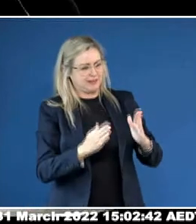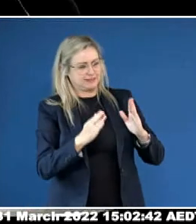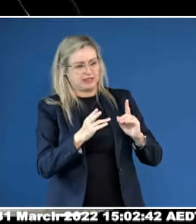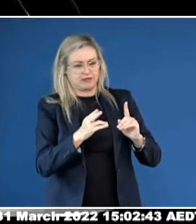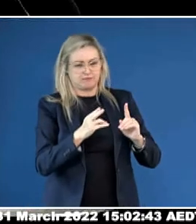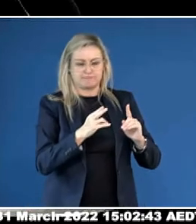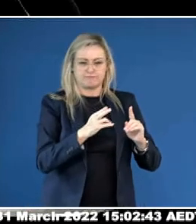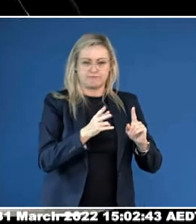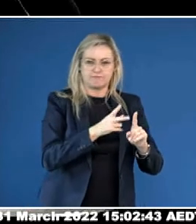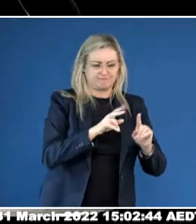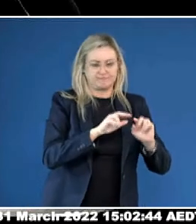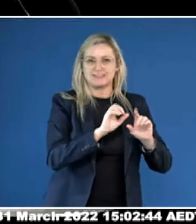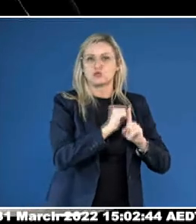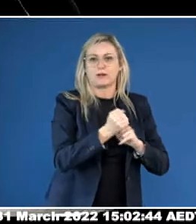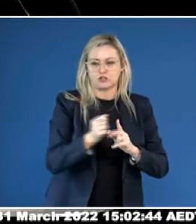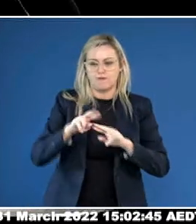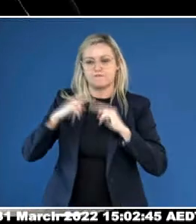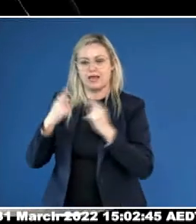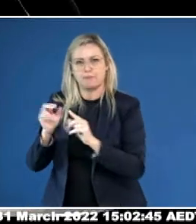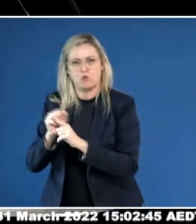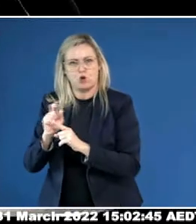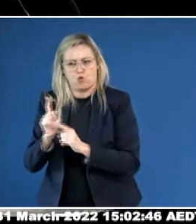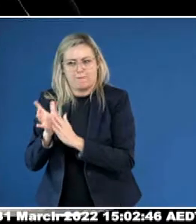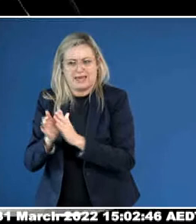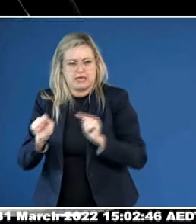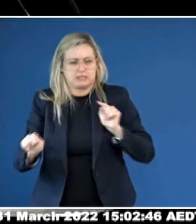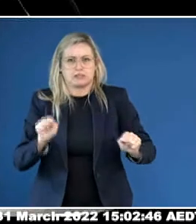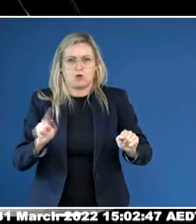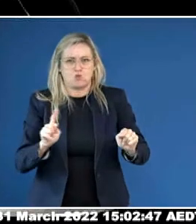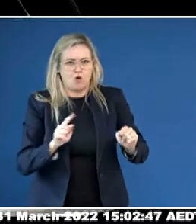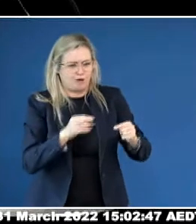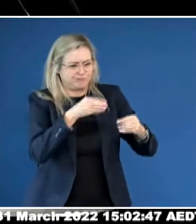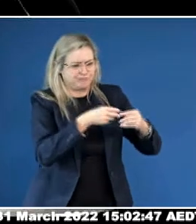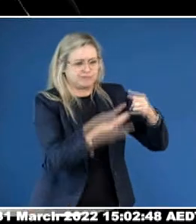settings. Is that right? Yes. And I think even something like forced and coerced marriage.